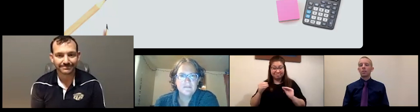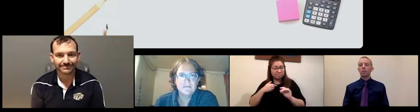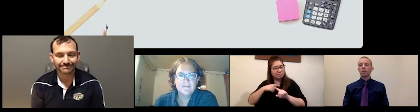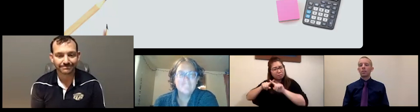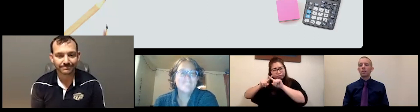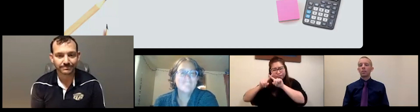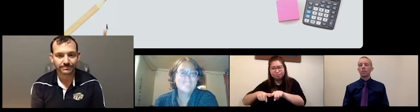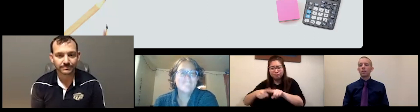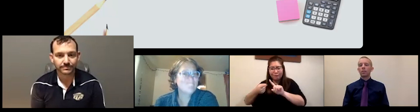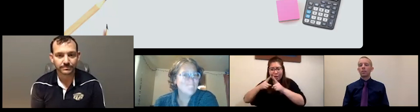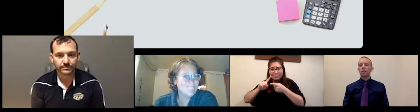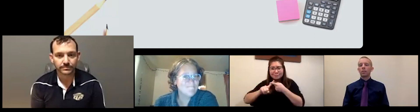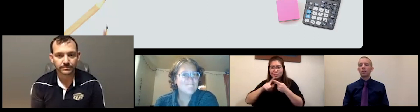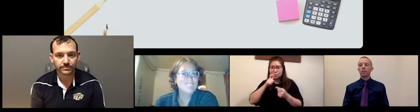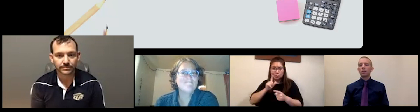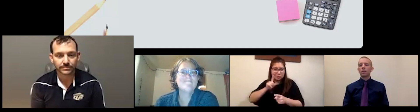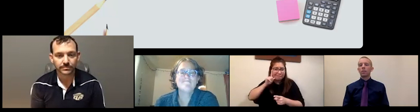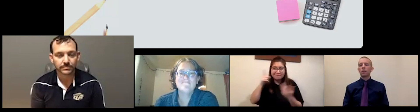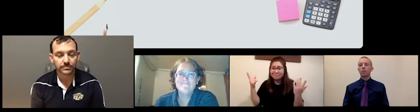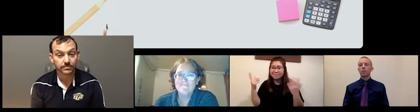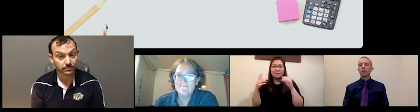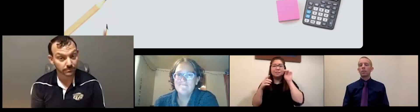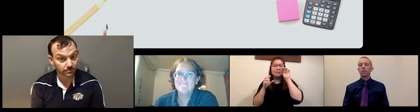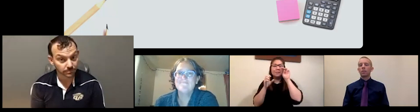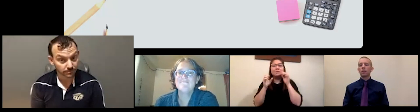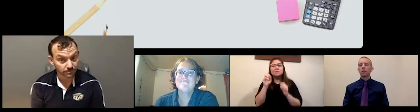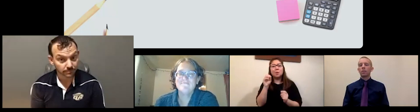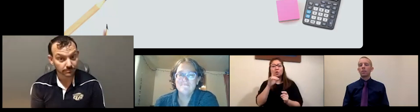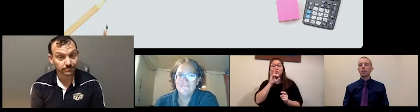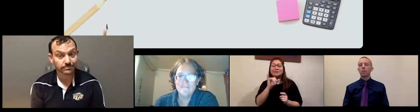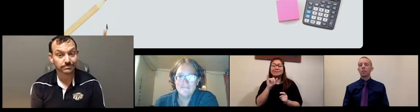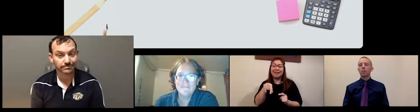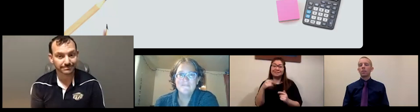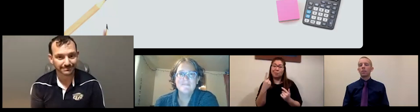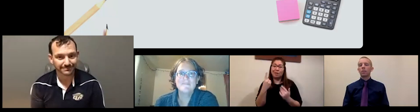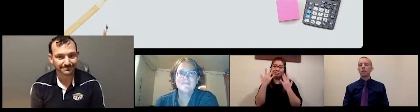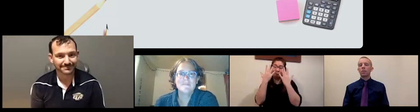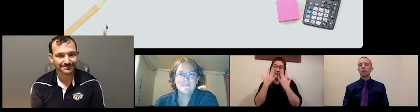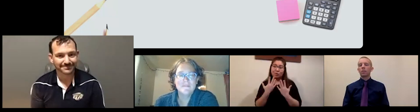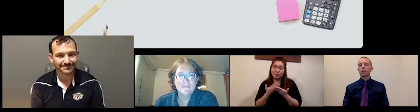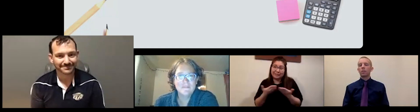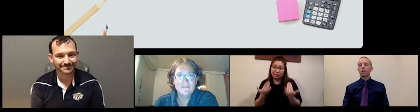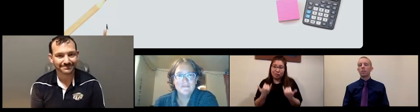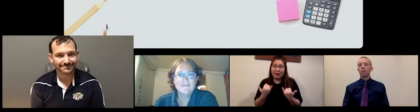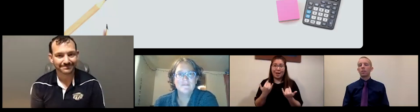I relied on friends who were deaf. So really, this is one unfortunate thing right now.